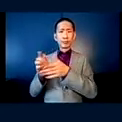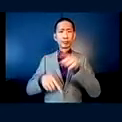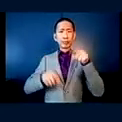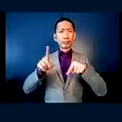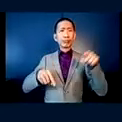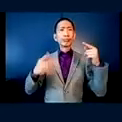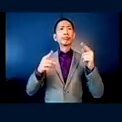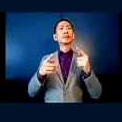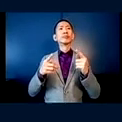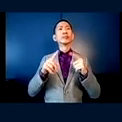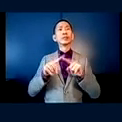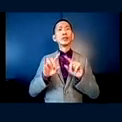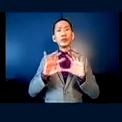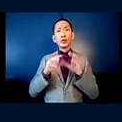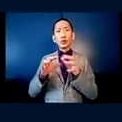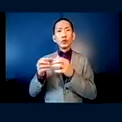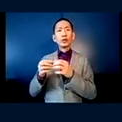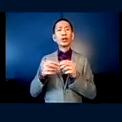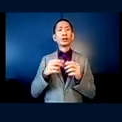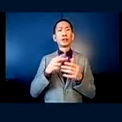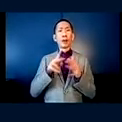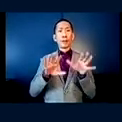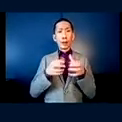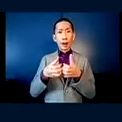DIFFERENT LOCAL EXPERIENCES,